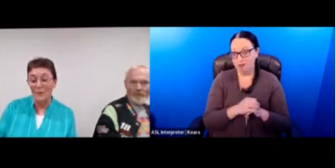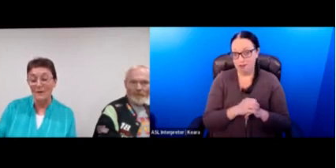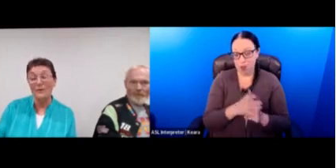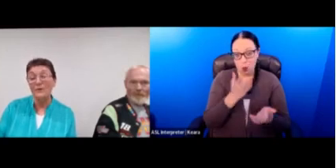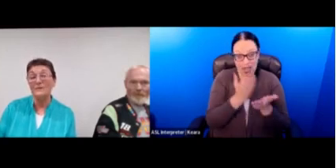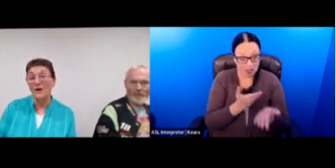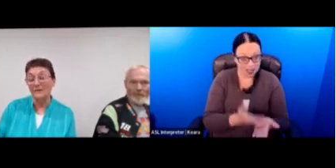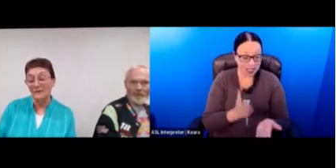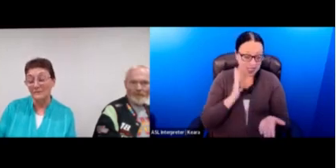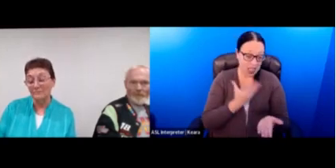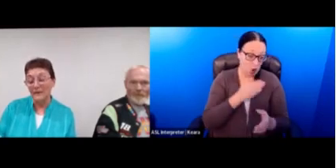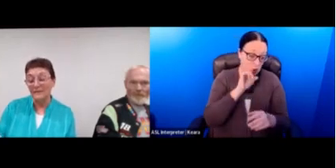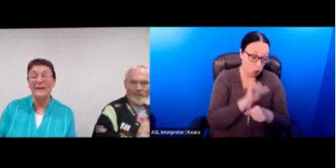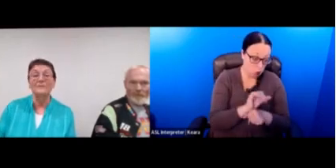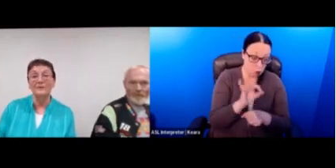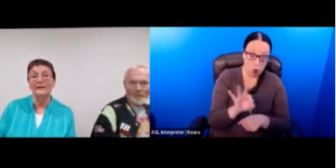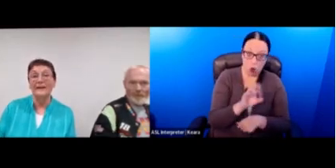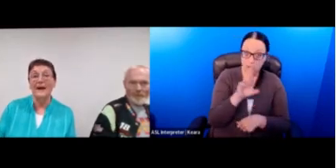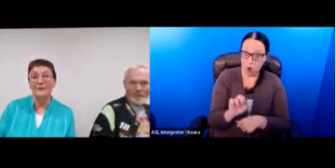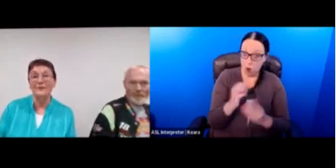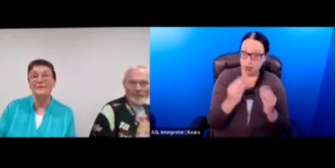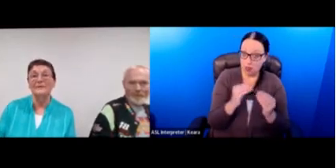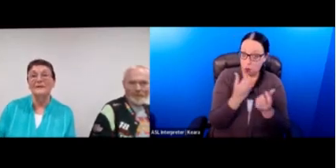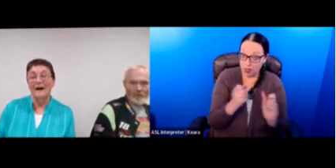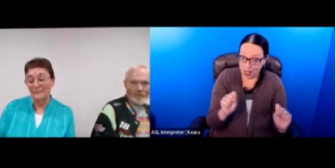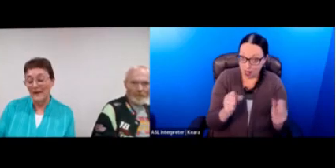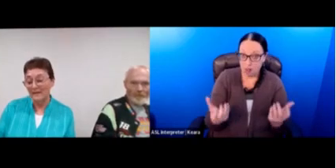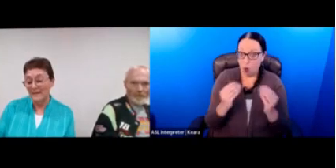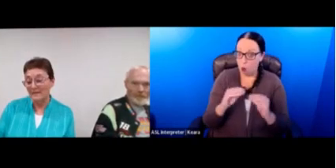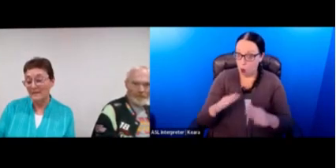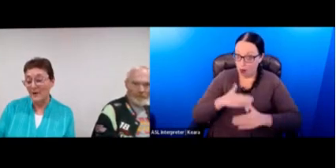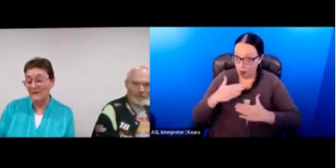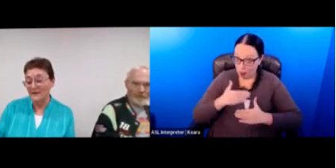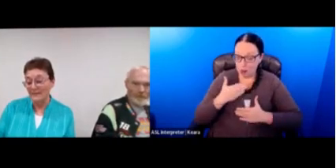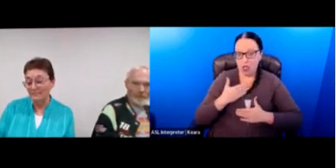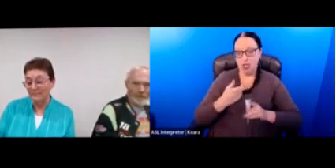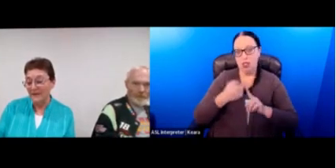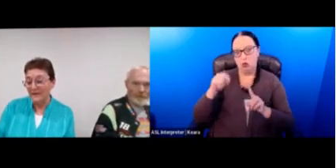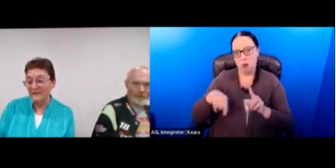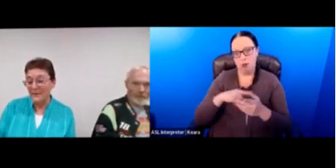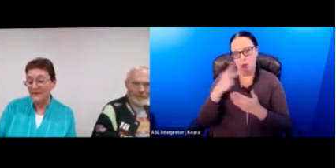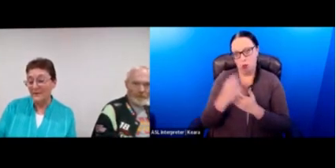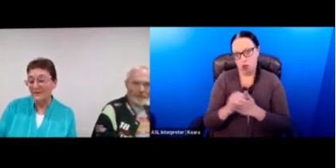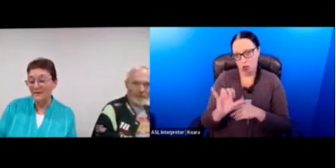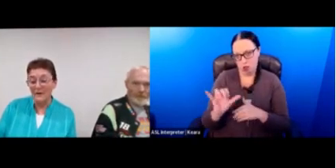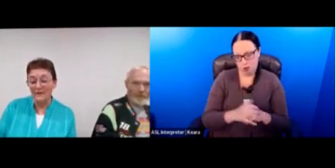workforce is also safer and happier has come out of this project. So enclosing great